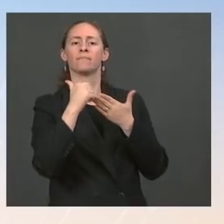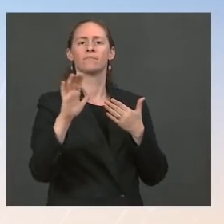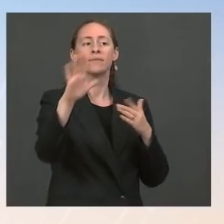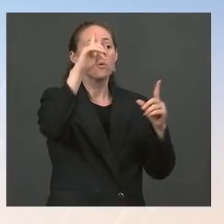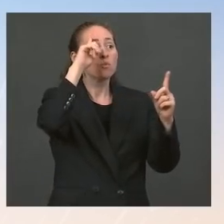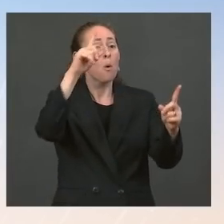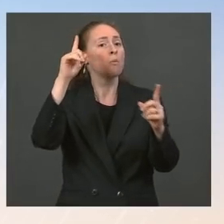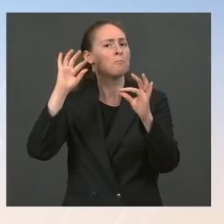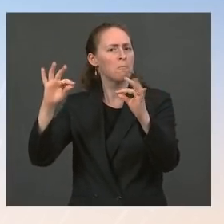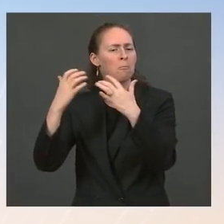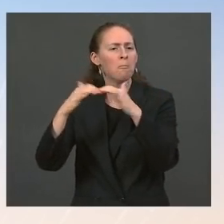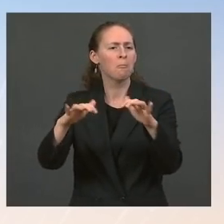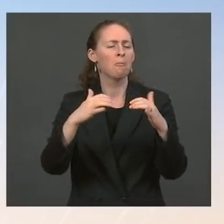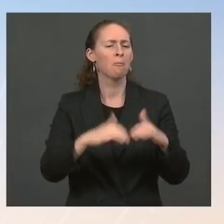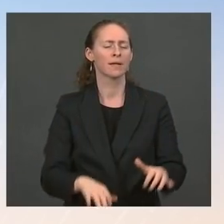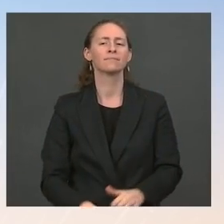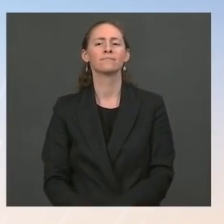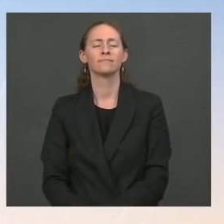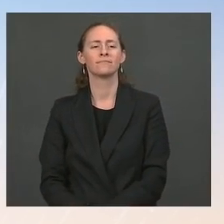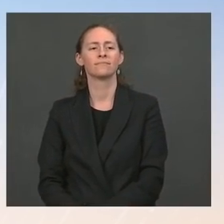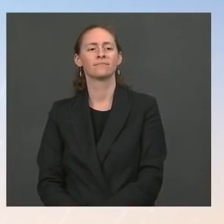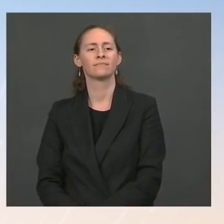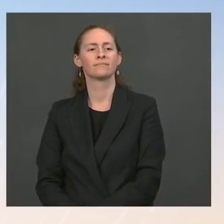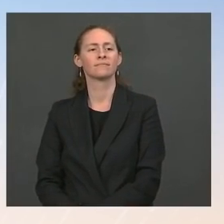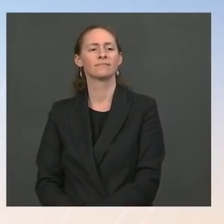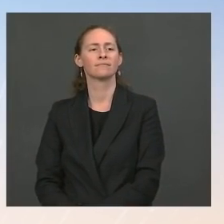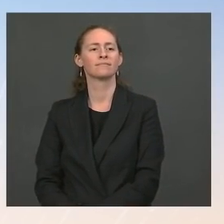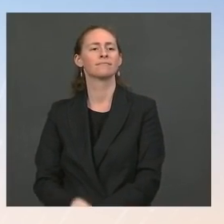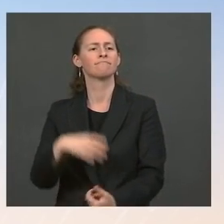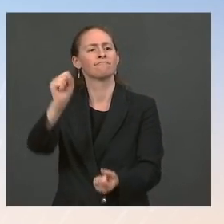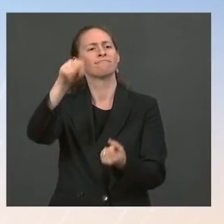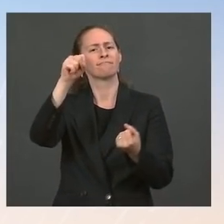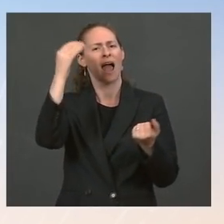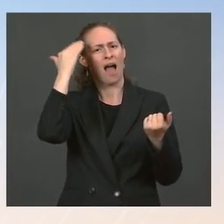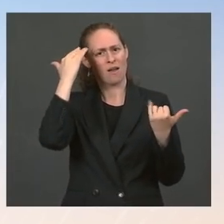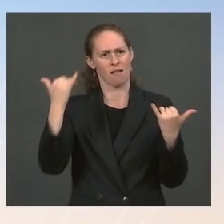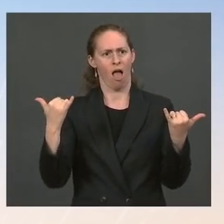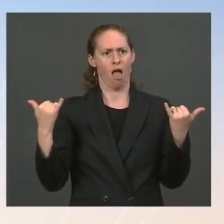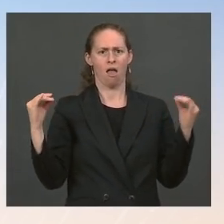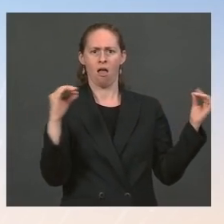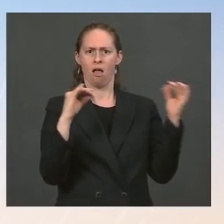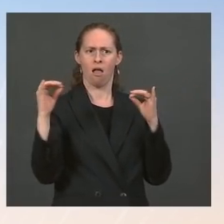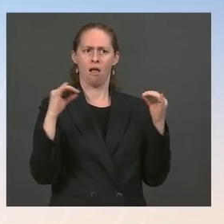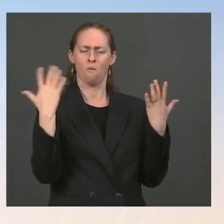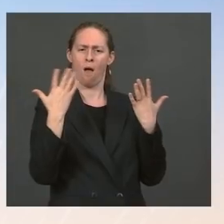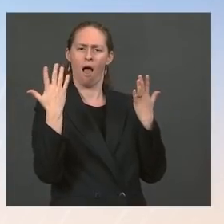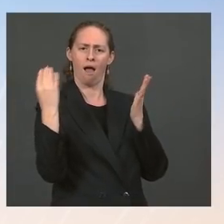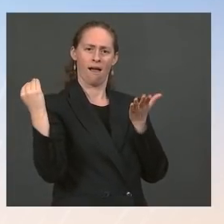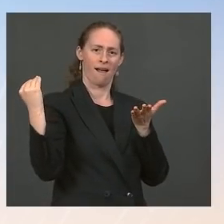there's important debating right now happening about what the components of the climate proposals